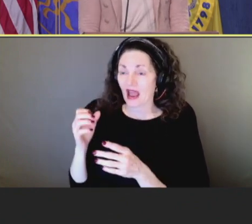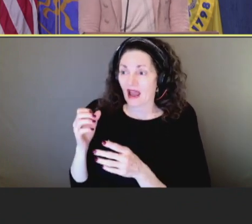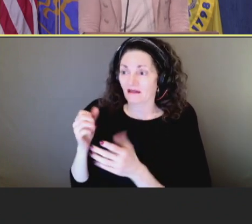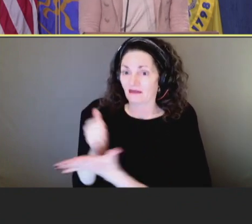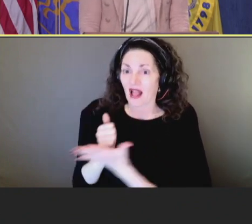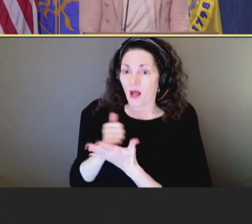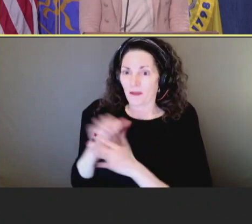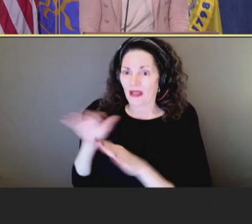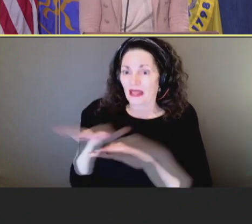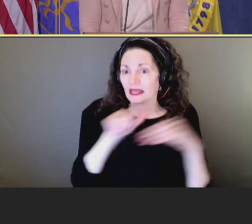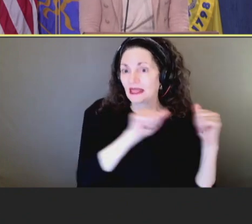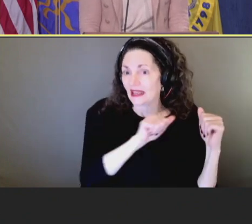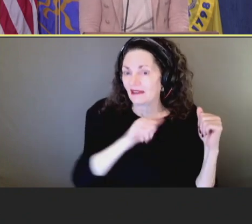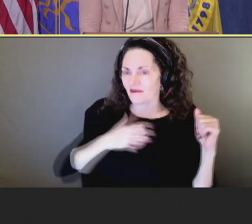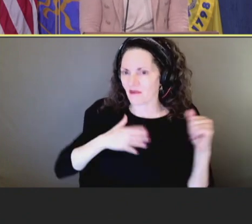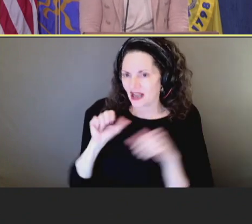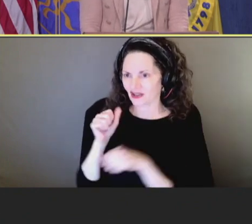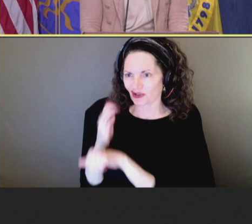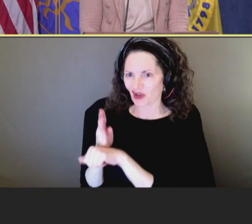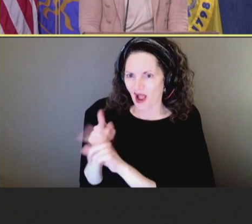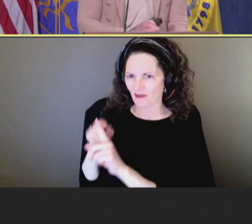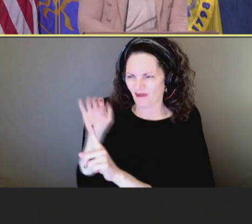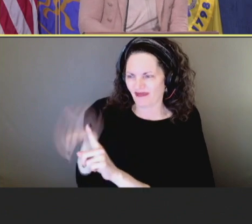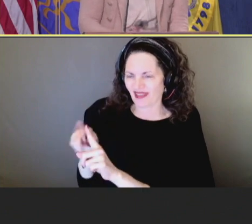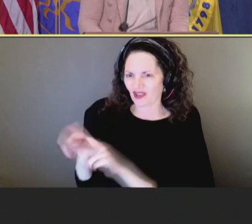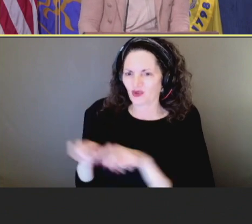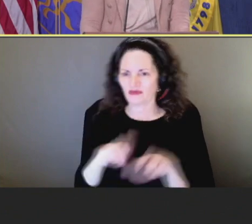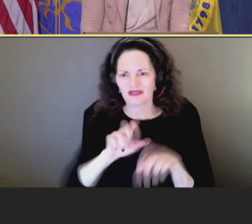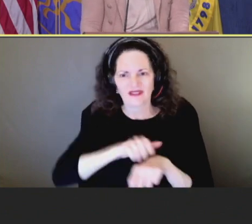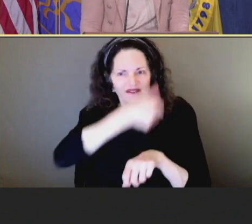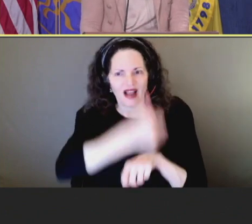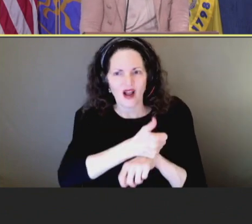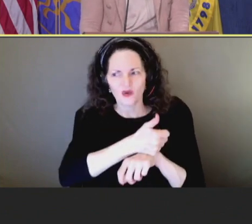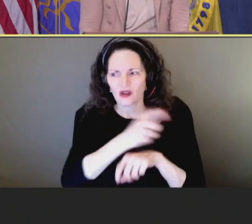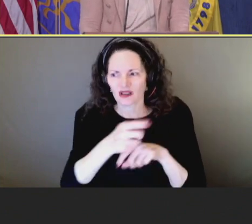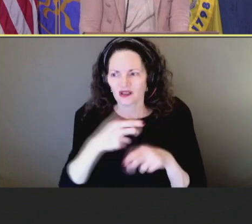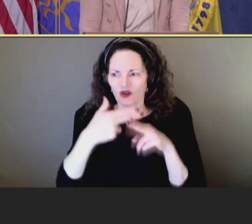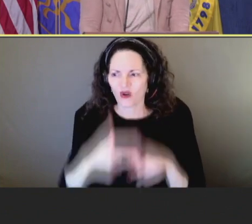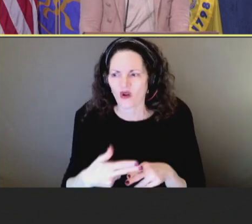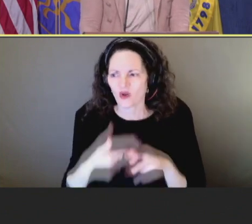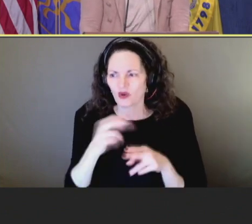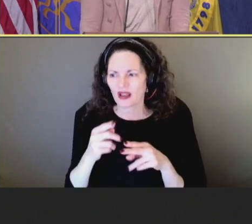found the Cancer Vaccine Coalition, formerly known as Pink Eraser Project. I've heard this